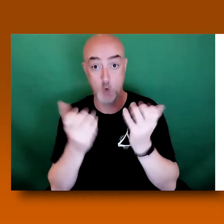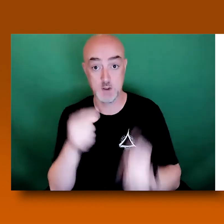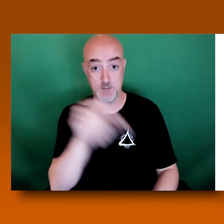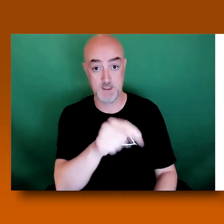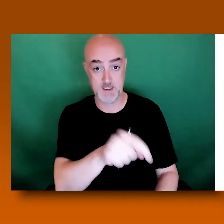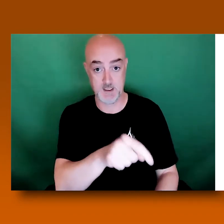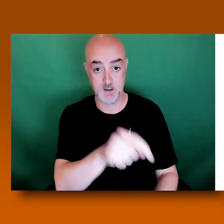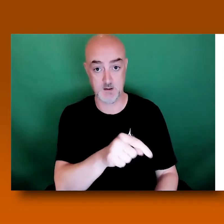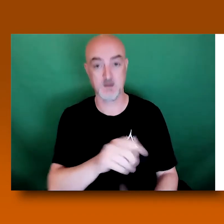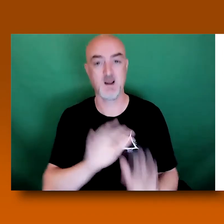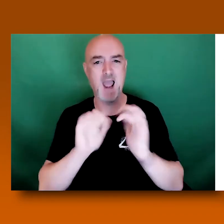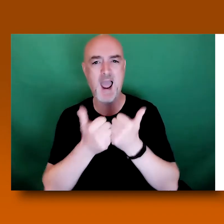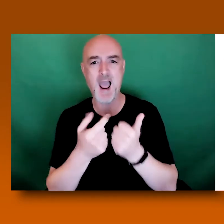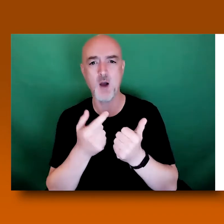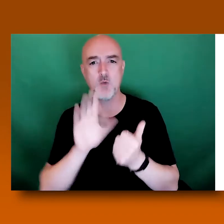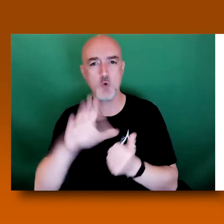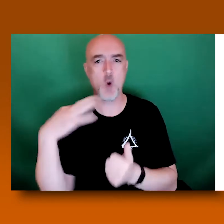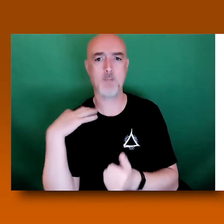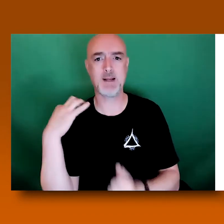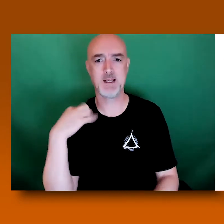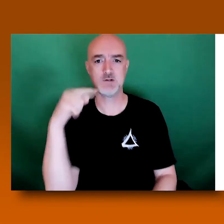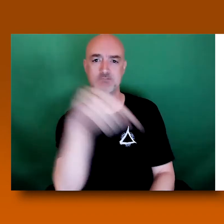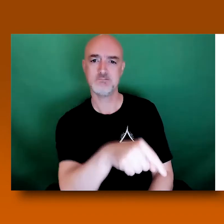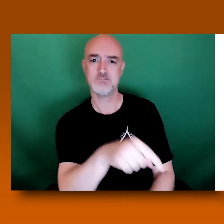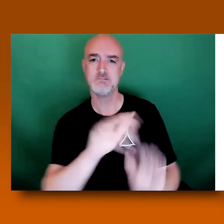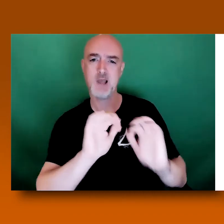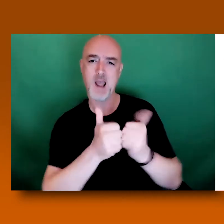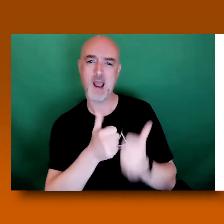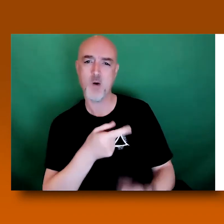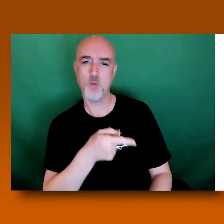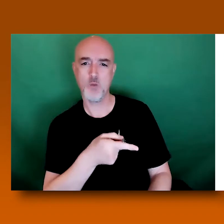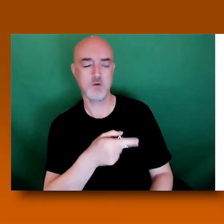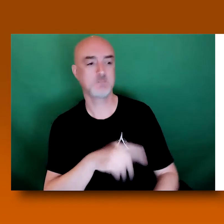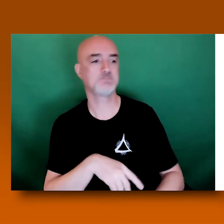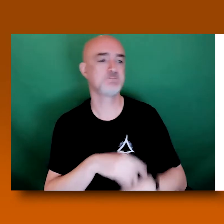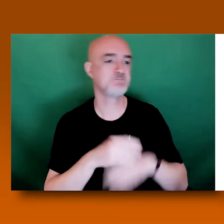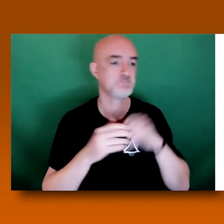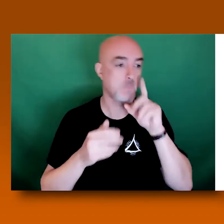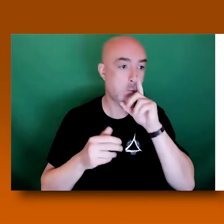And so, of course, you naturally want to be in the group that's reviewed. But how do you get your application there?